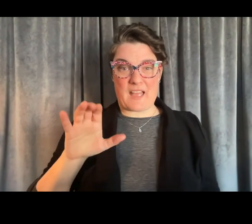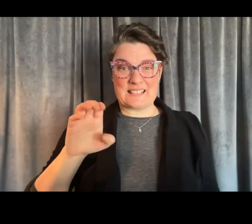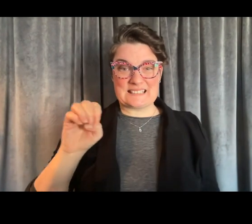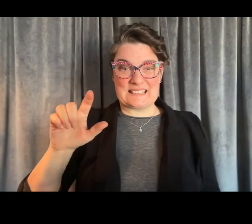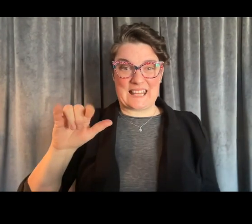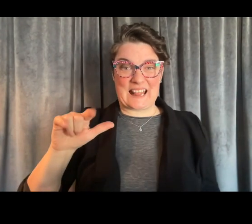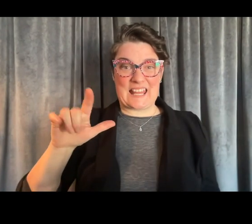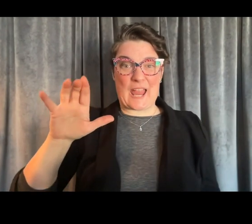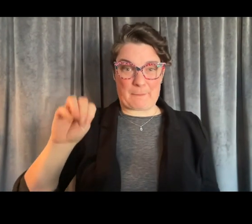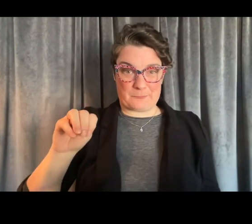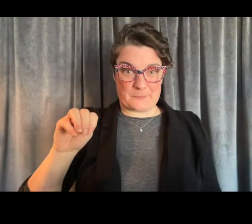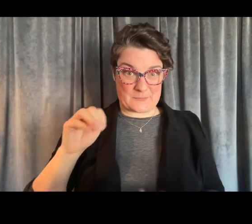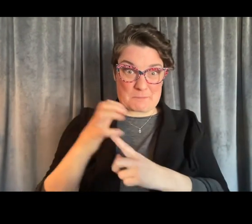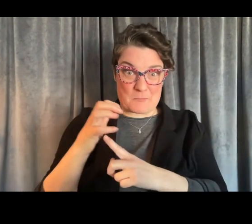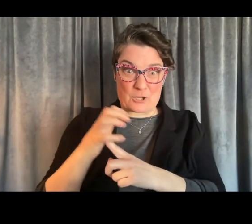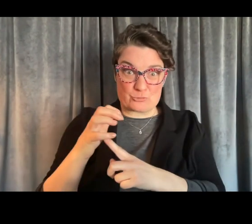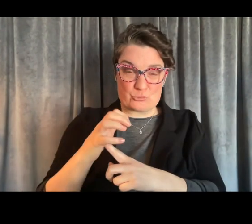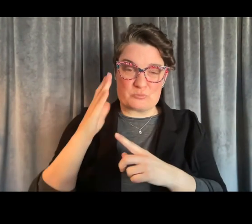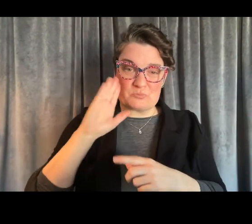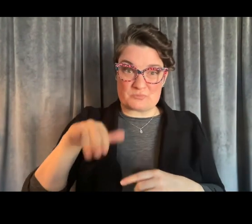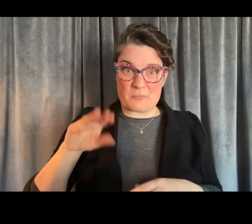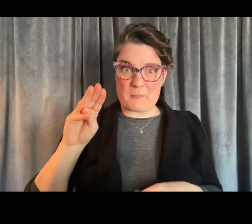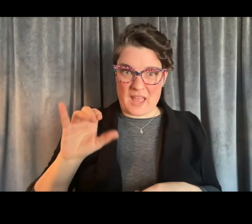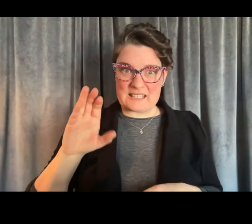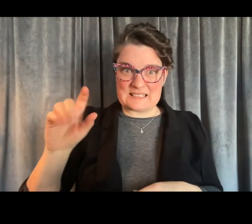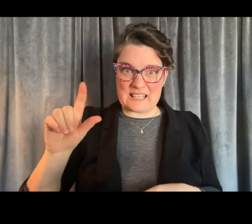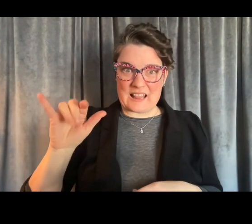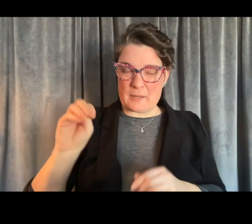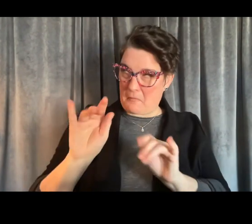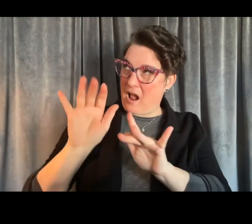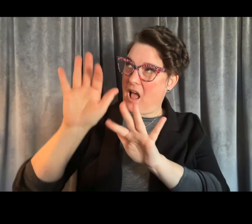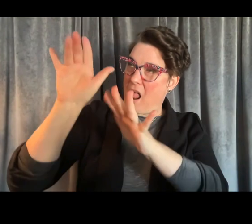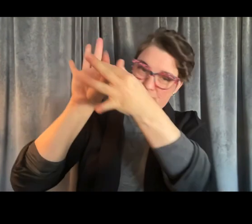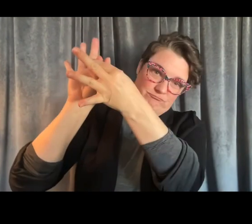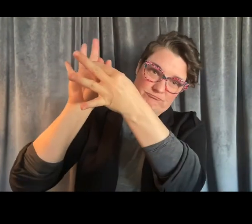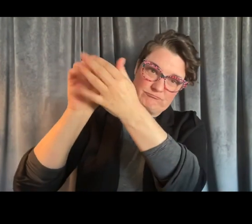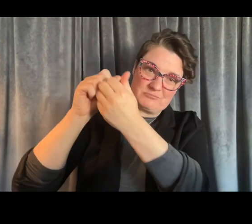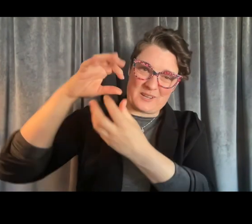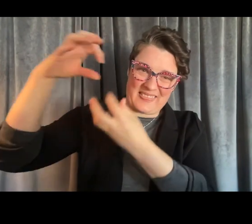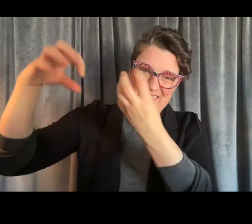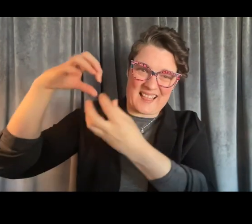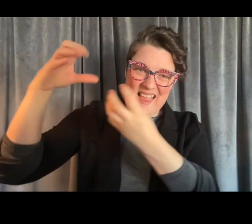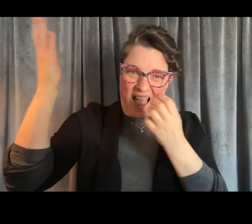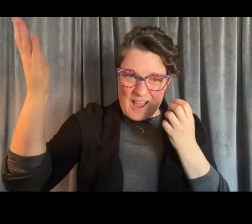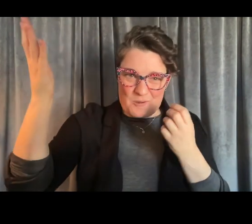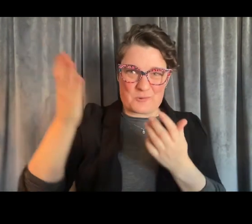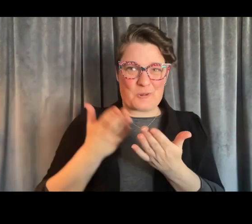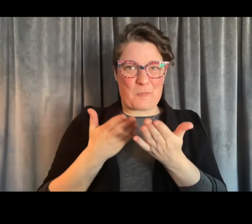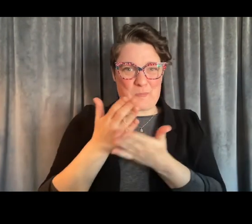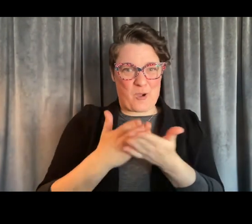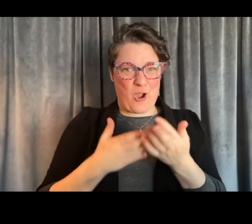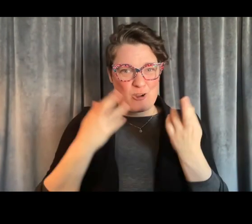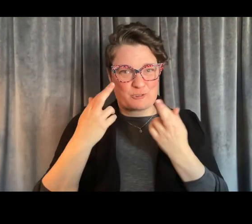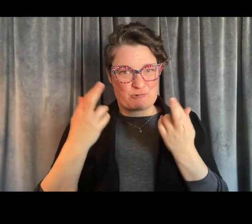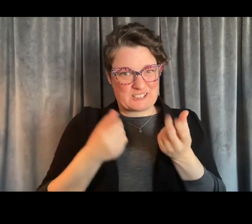mycelium goes up into the clouds and is part of what makes it rain. Nomy: Isn't that amazing?